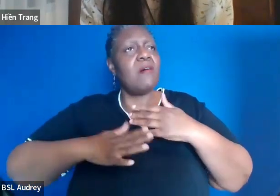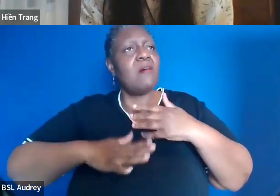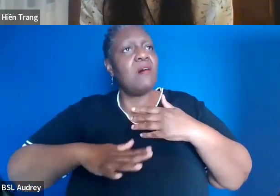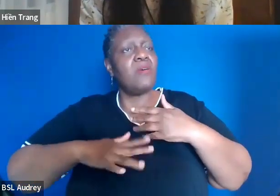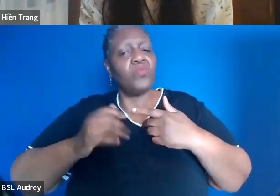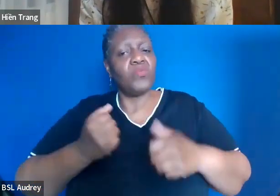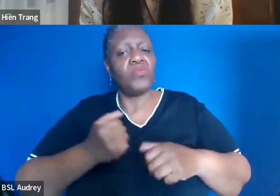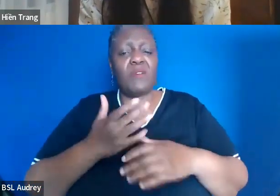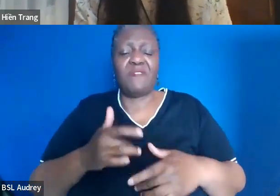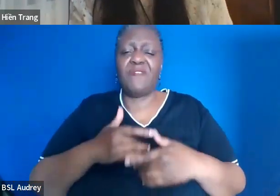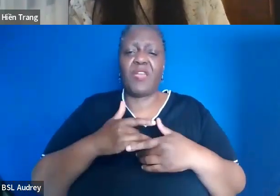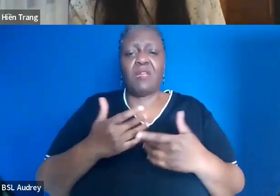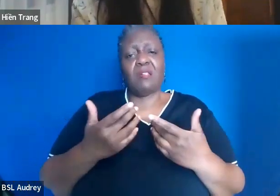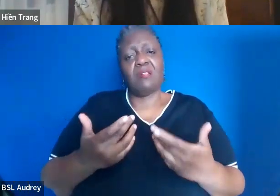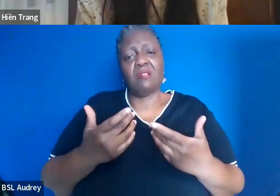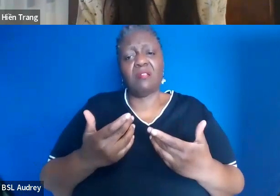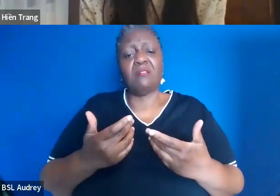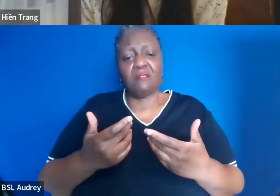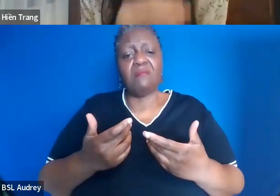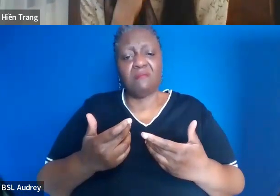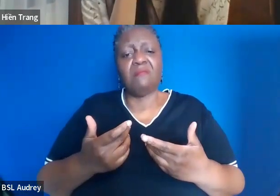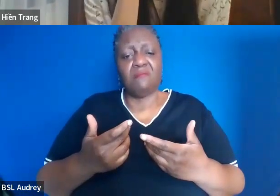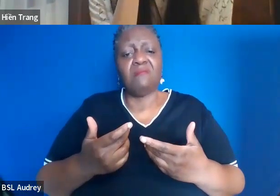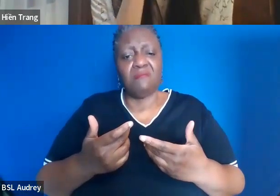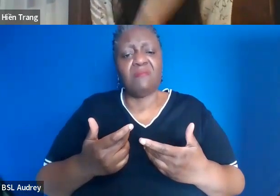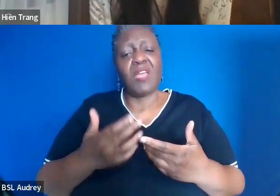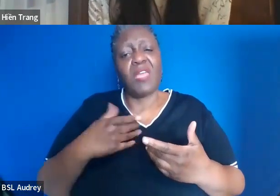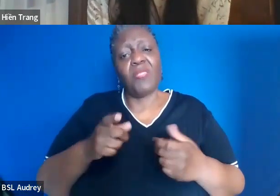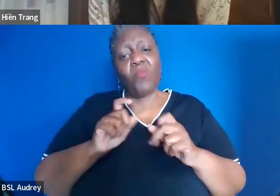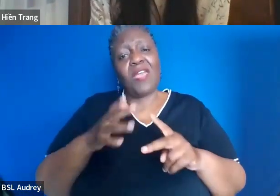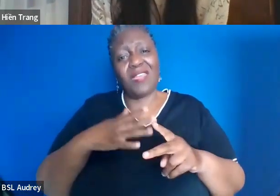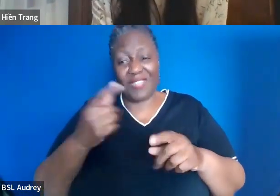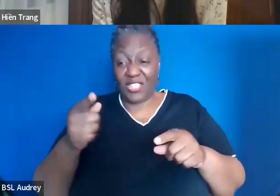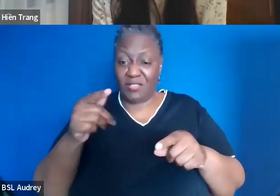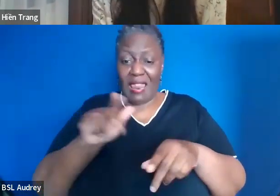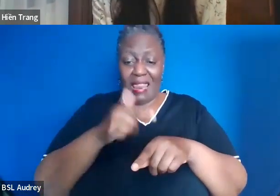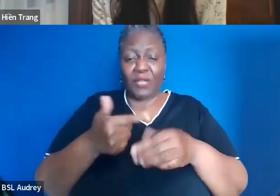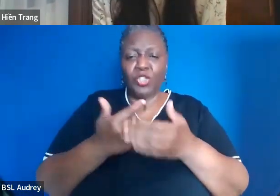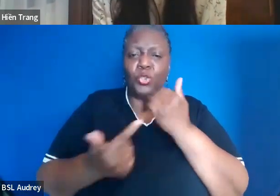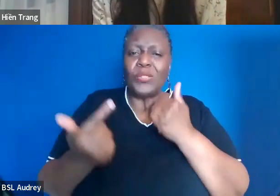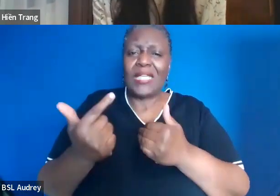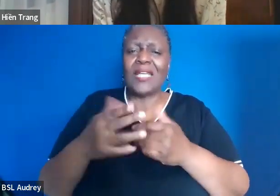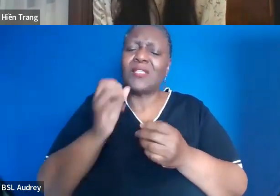I feel like that kind of in the way the Vietnamese language it's it's just so beautiful and it's cool